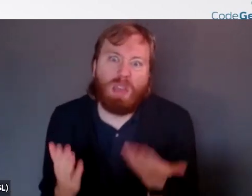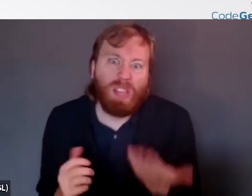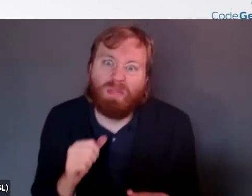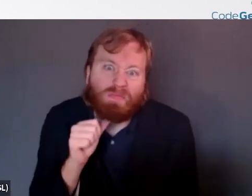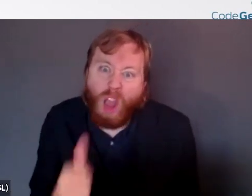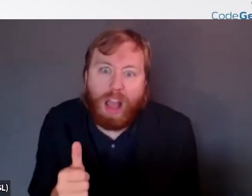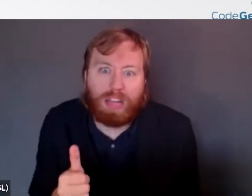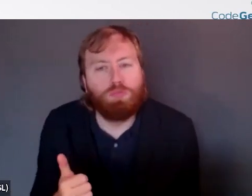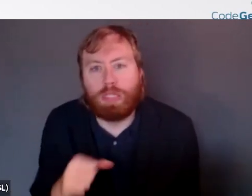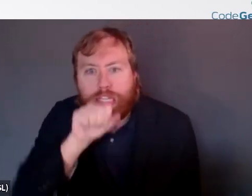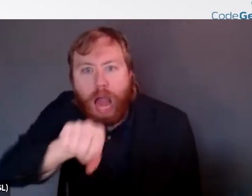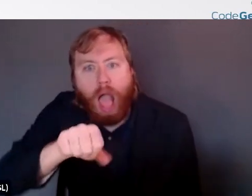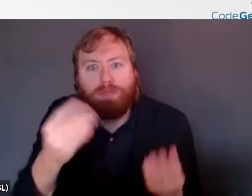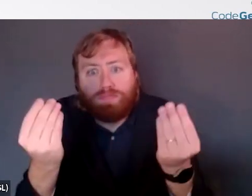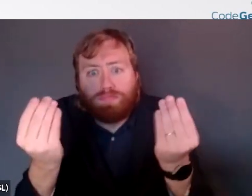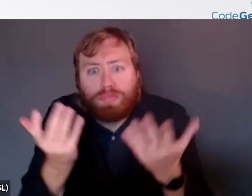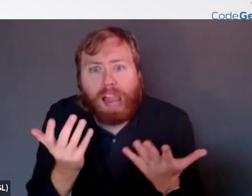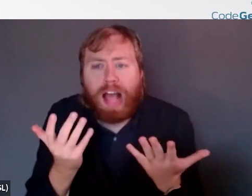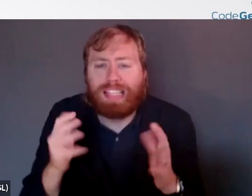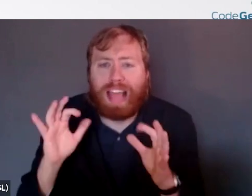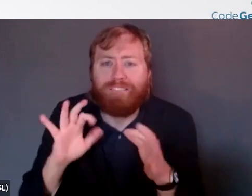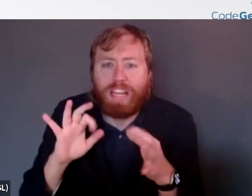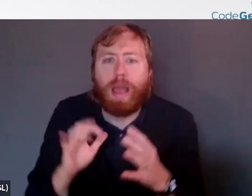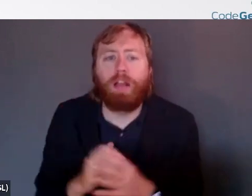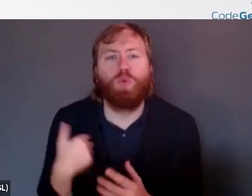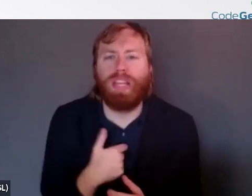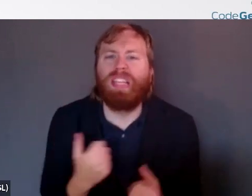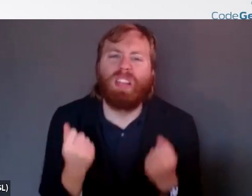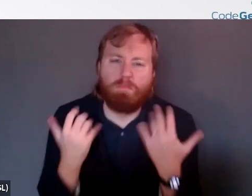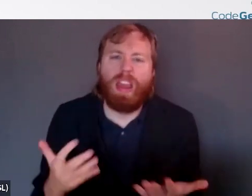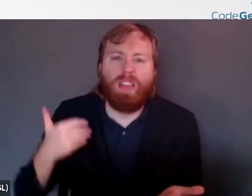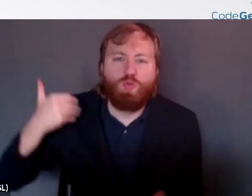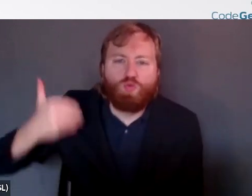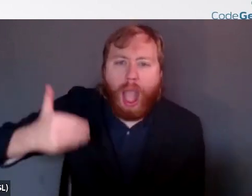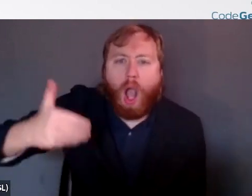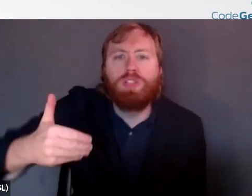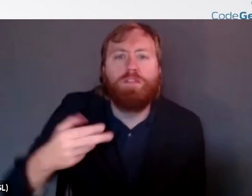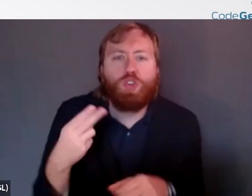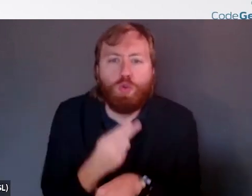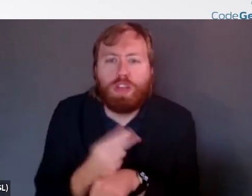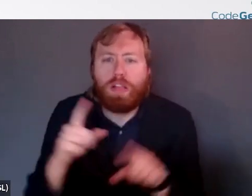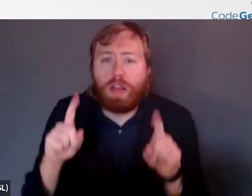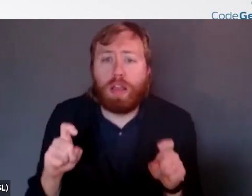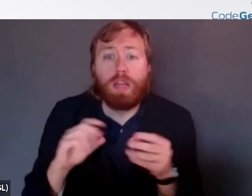during this project, we did do several rounds of usability testing. One, we had an outside developer review the route tables